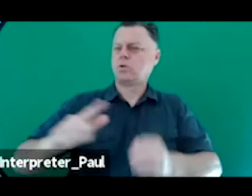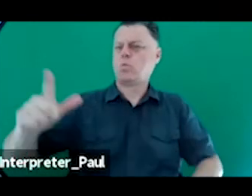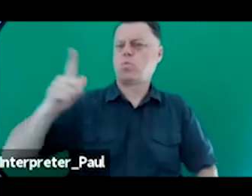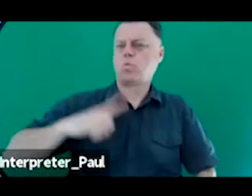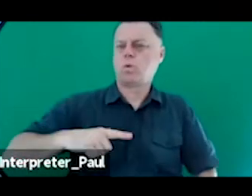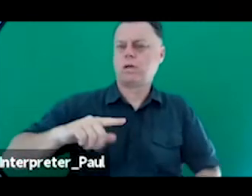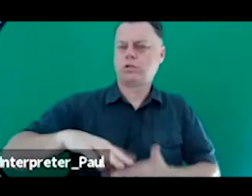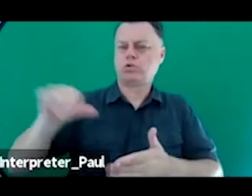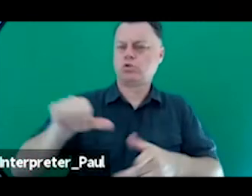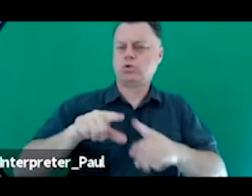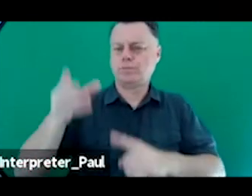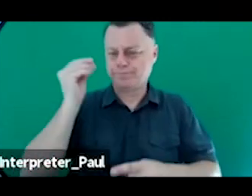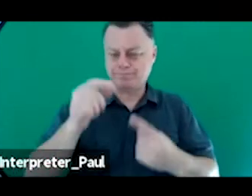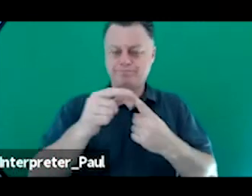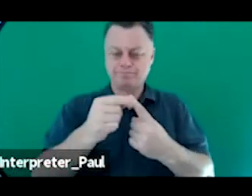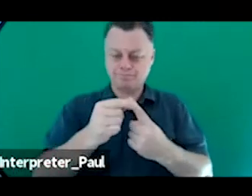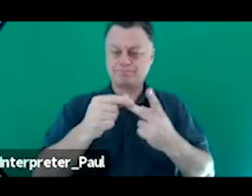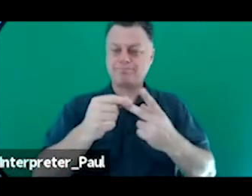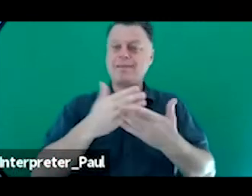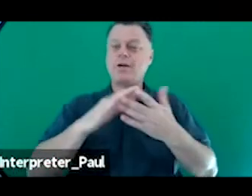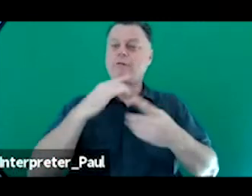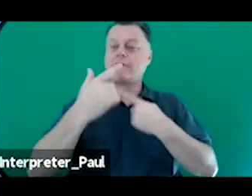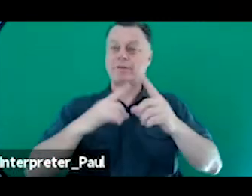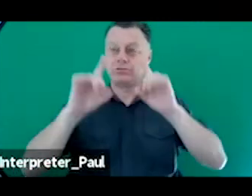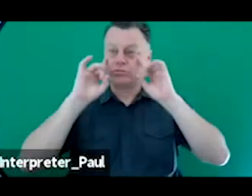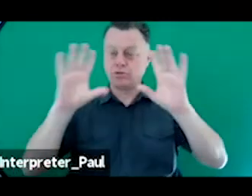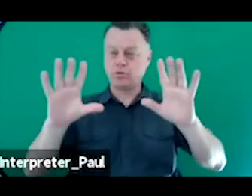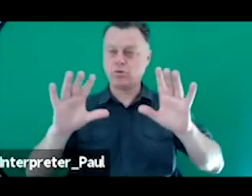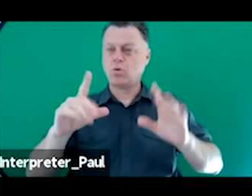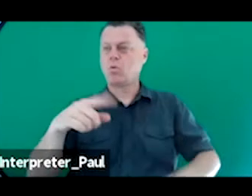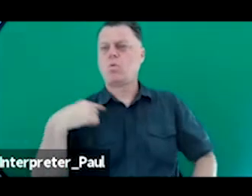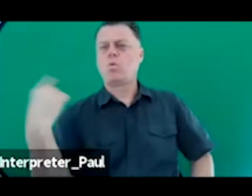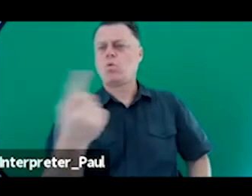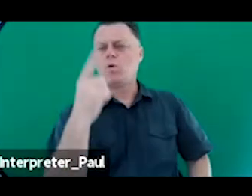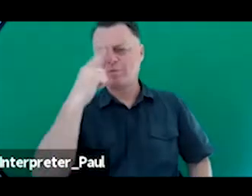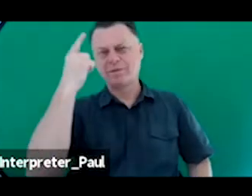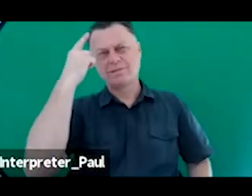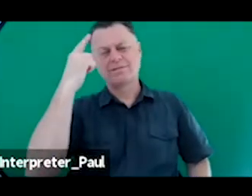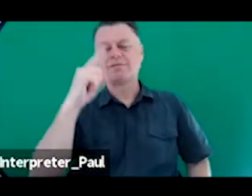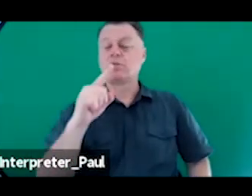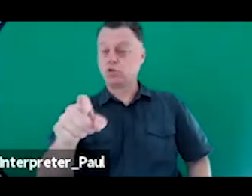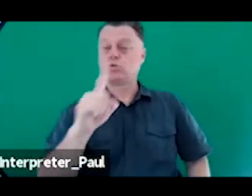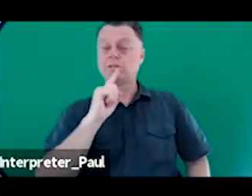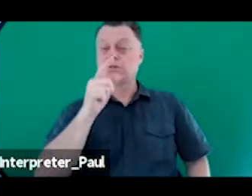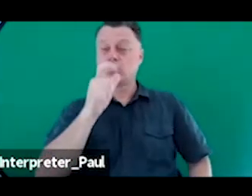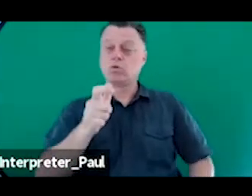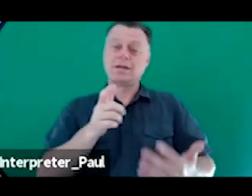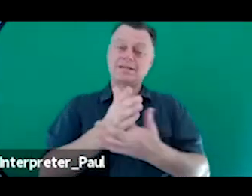representing information. This is what everyone else thinks about when we say accessibility. This